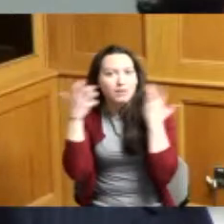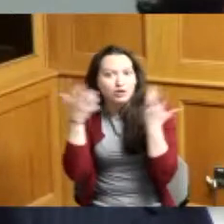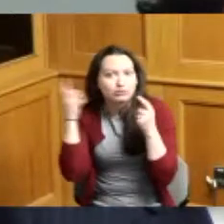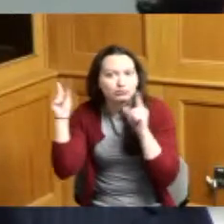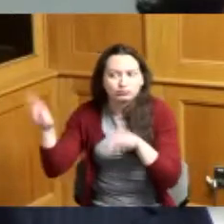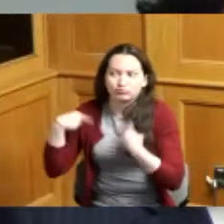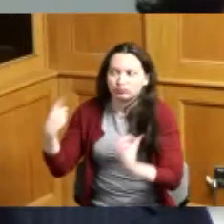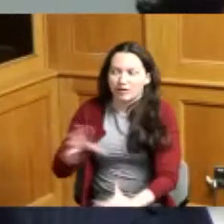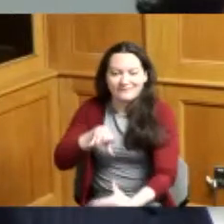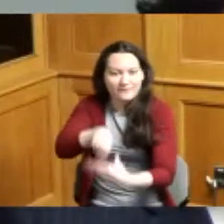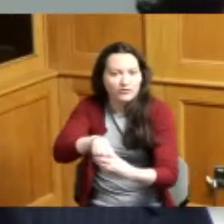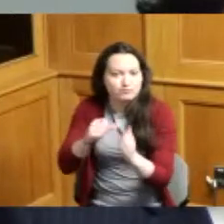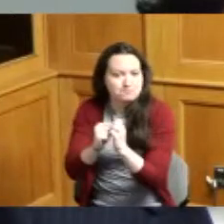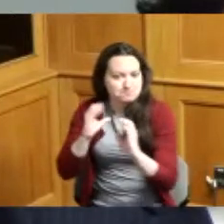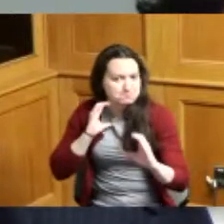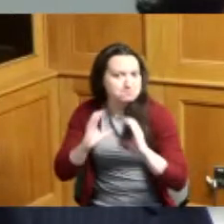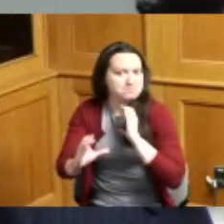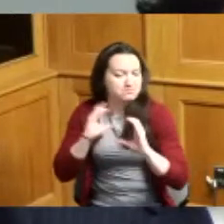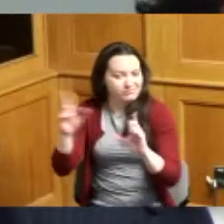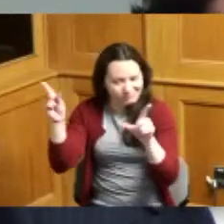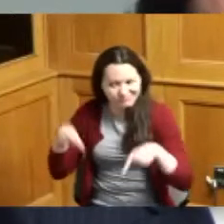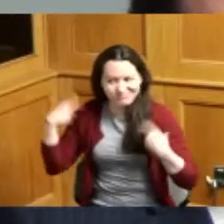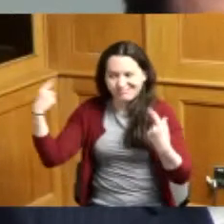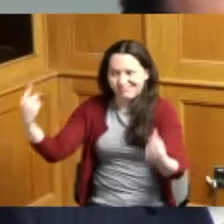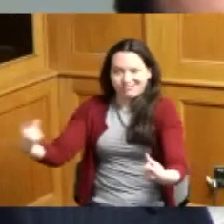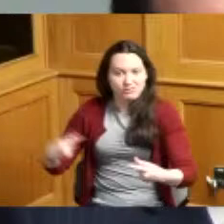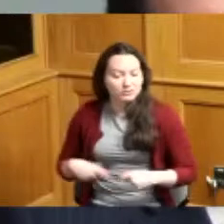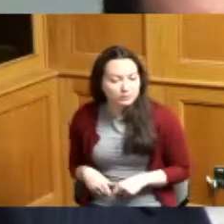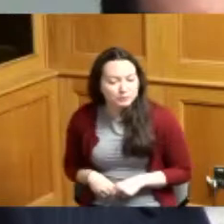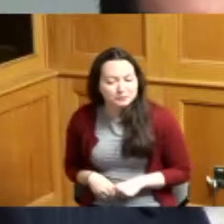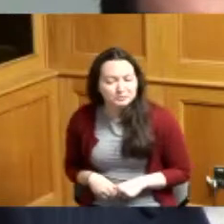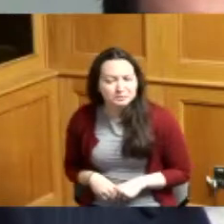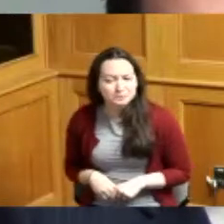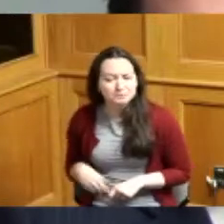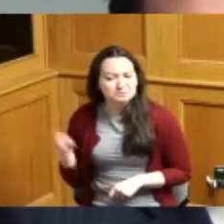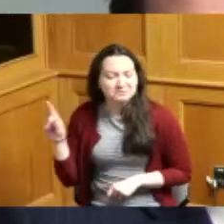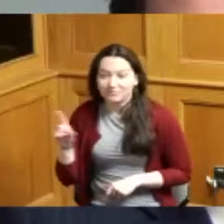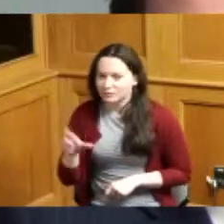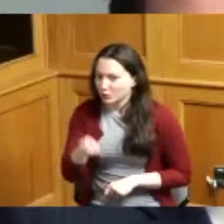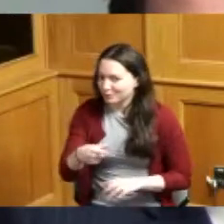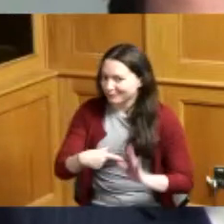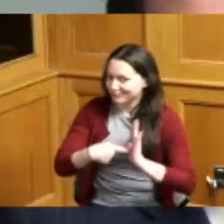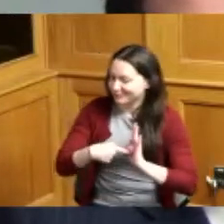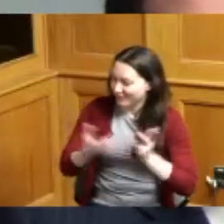involved in these conversations as well from the beginning uh have as you indicated um